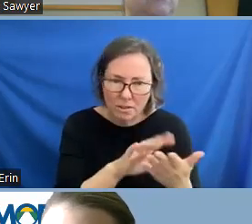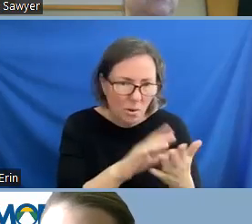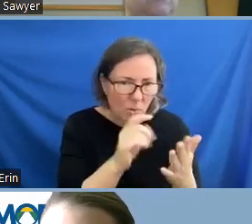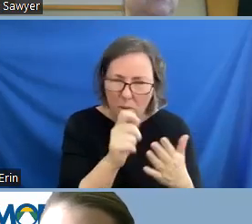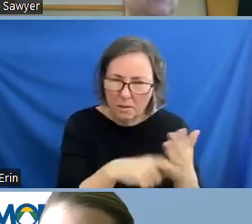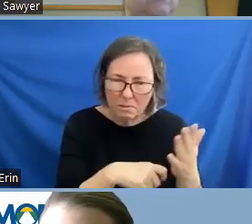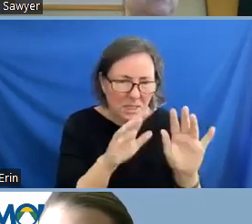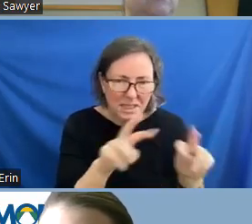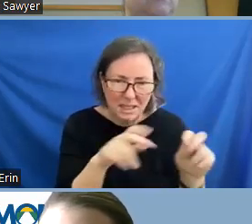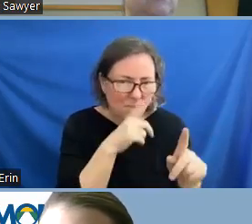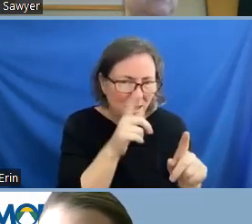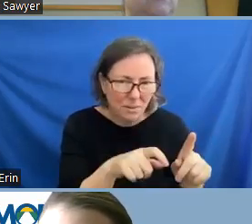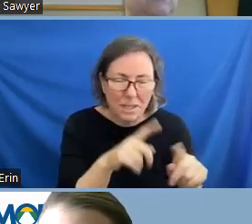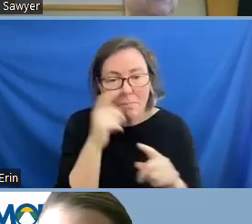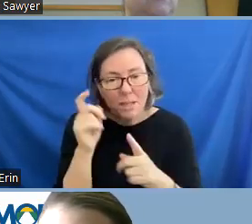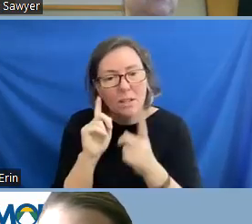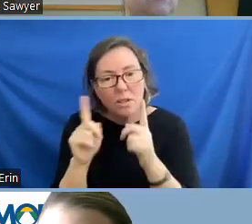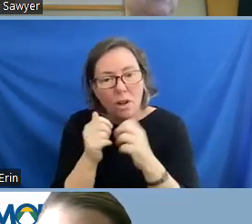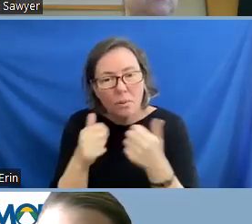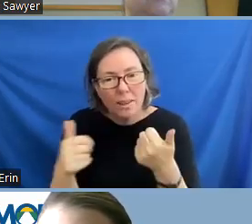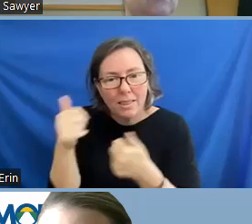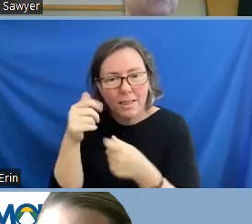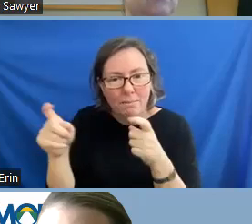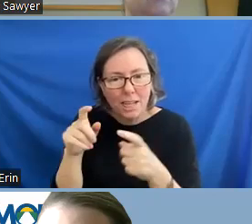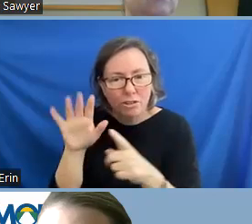Yeah, because I was talking to the managers of that department,